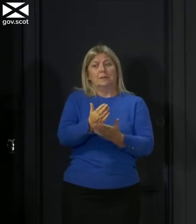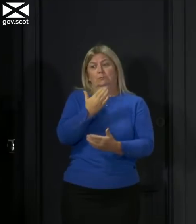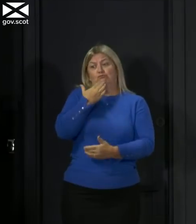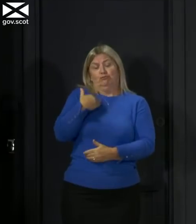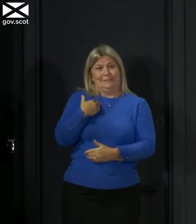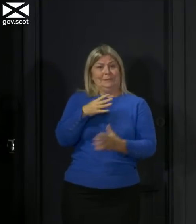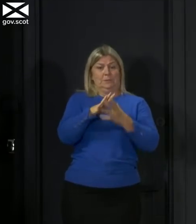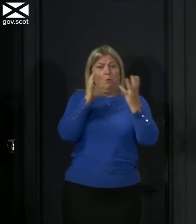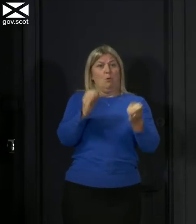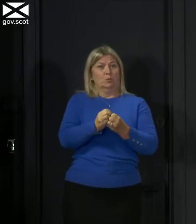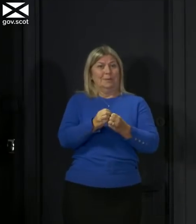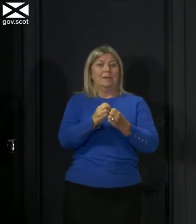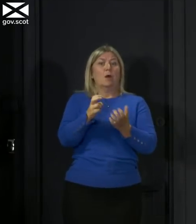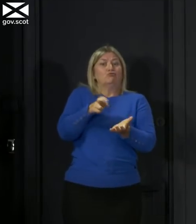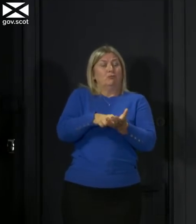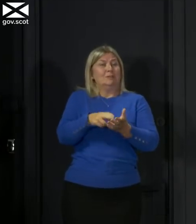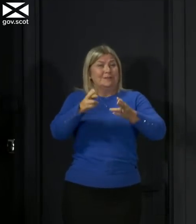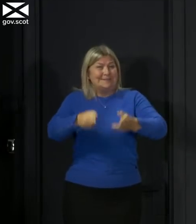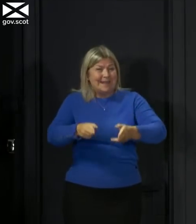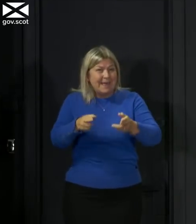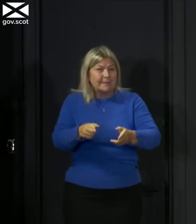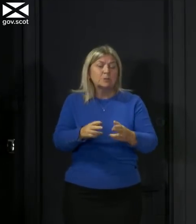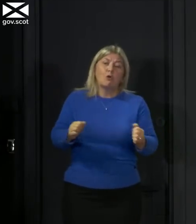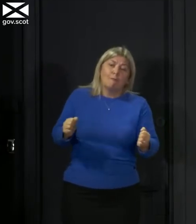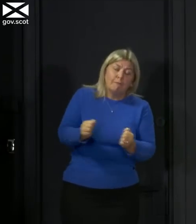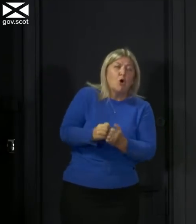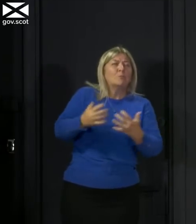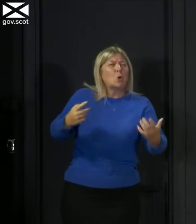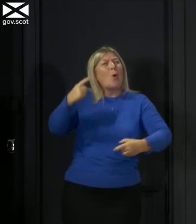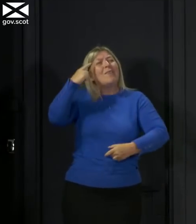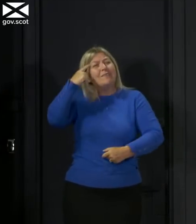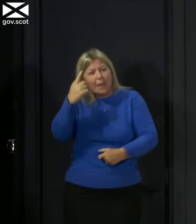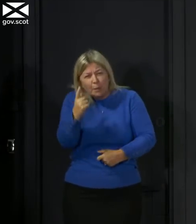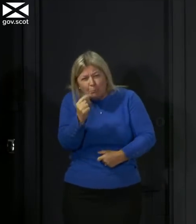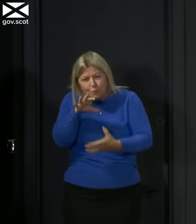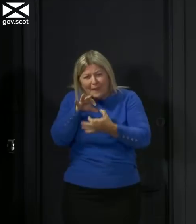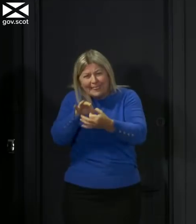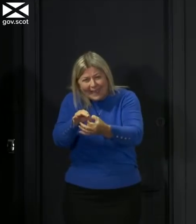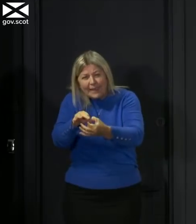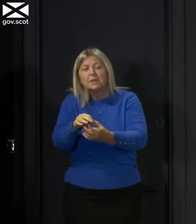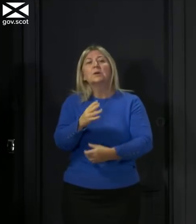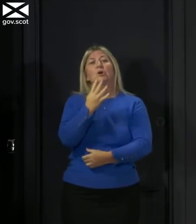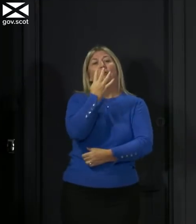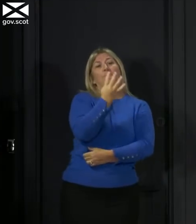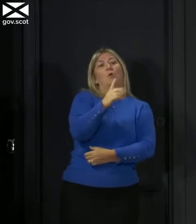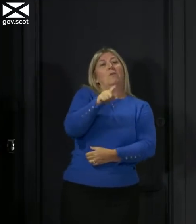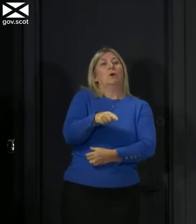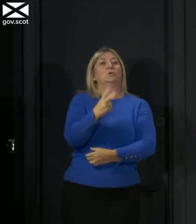total number of registered deaths with either a confirmed or presumed link to COVID was 4,257.